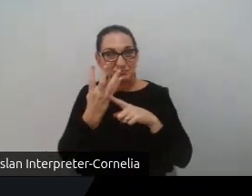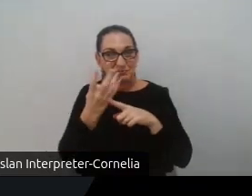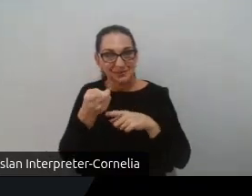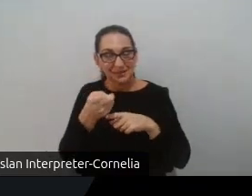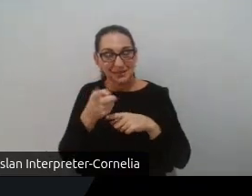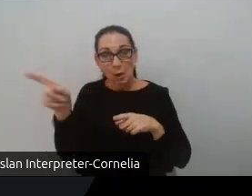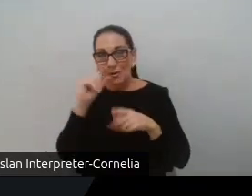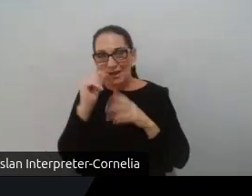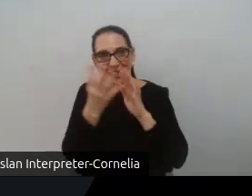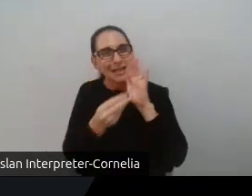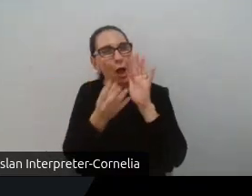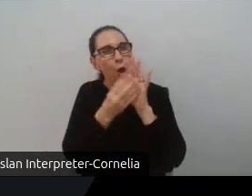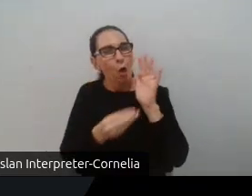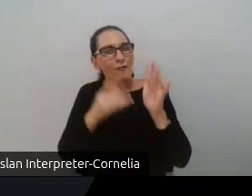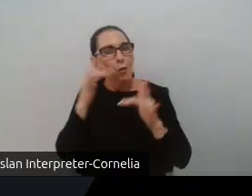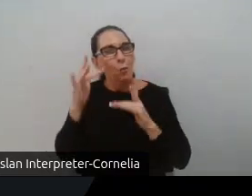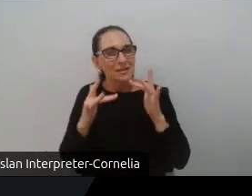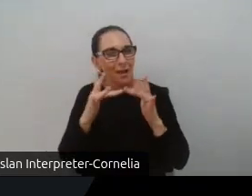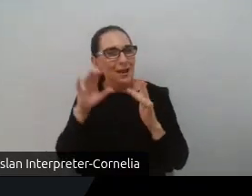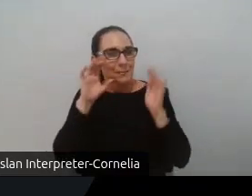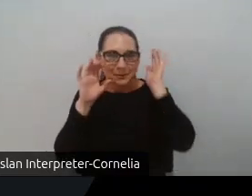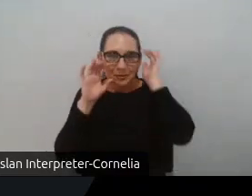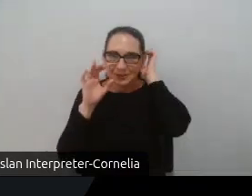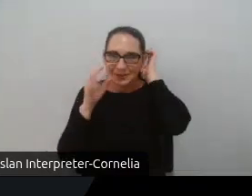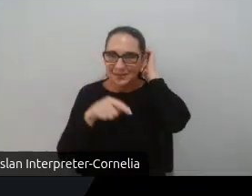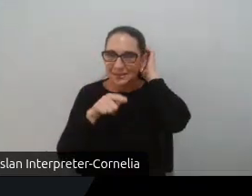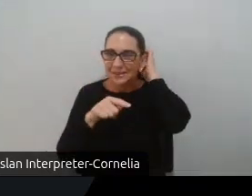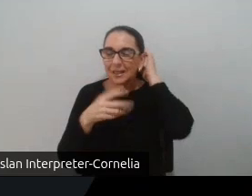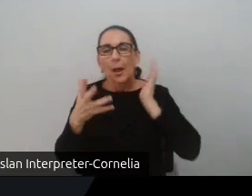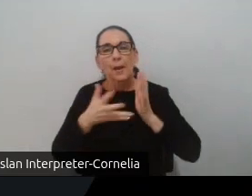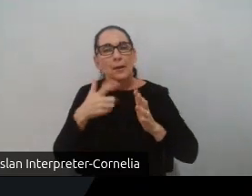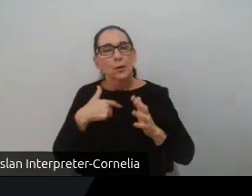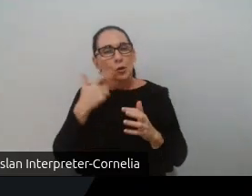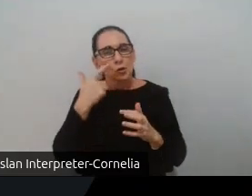website as these images. So, we thought we'd try and tell the stories around DVO condition changes